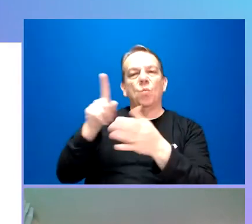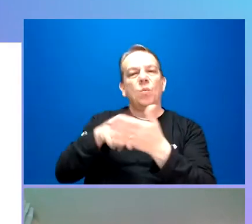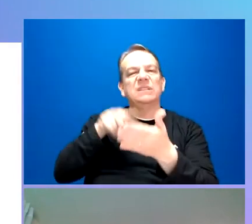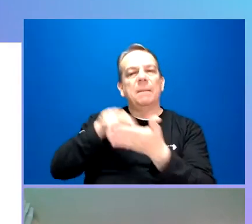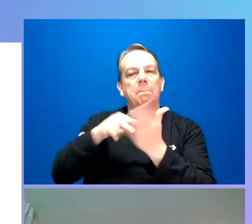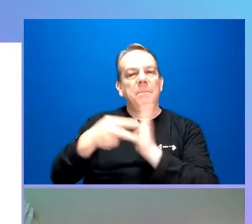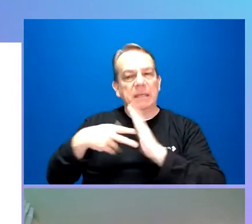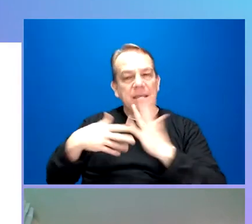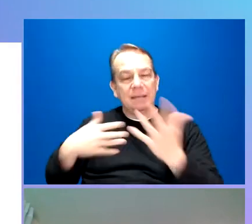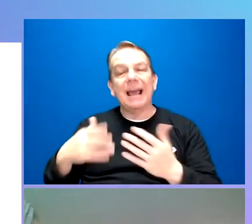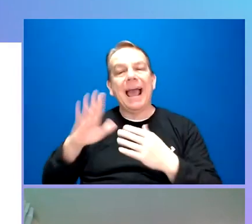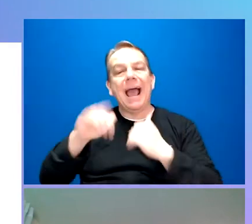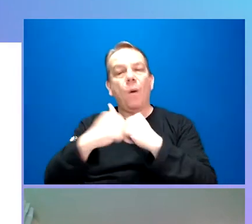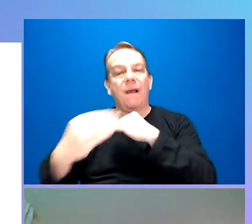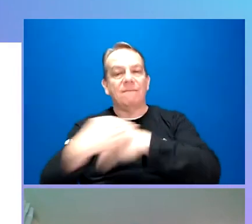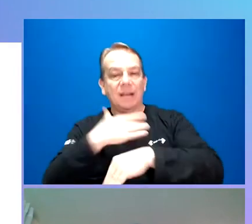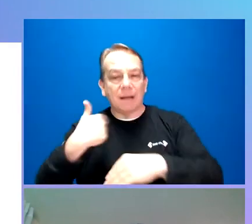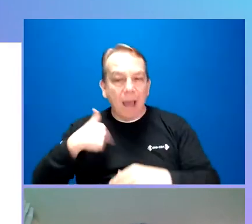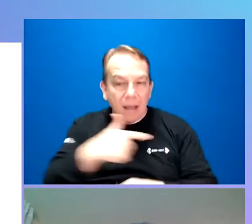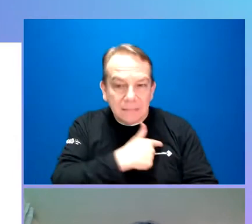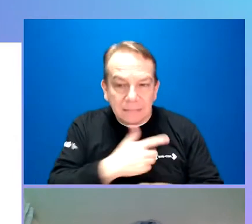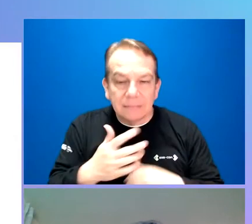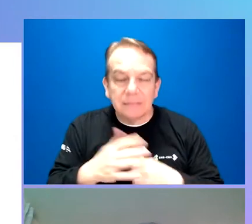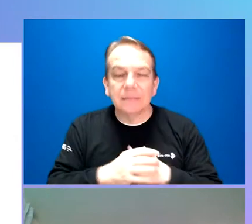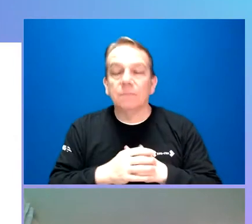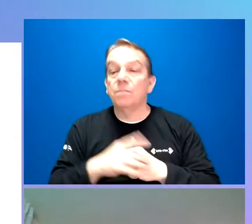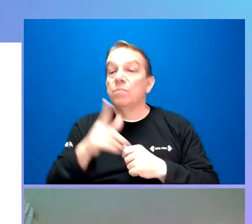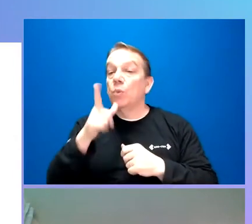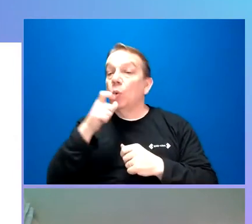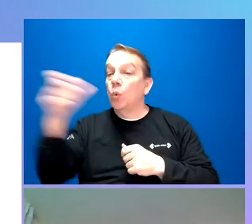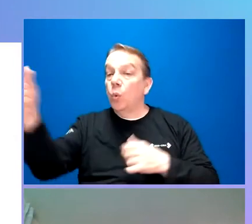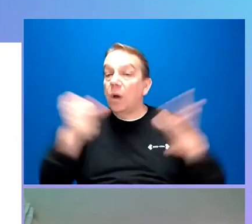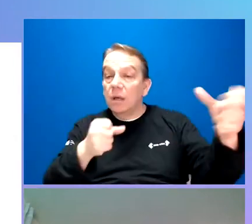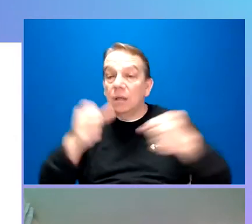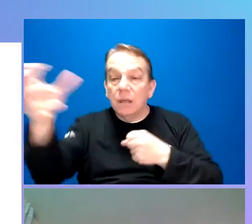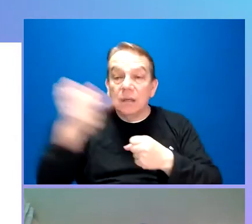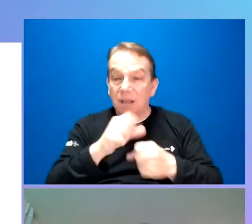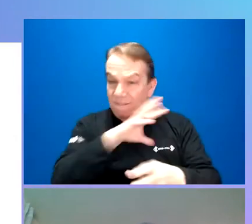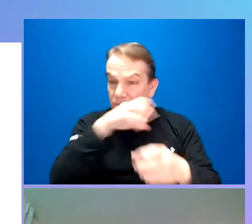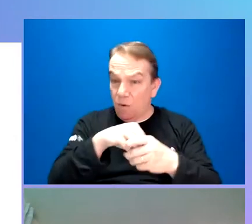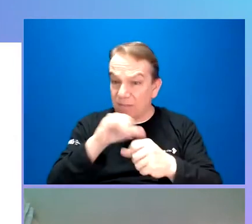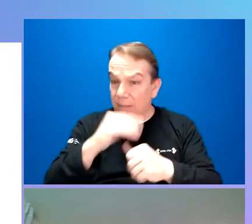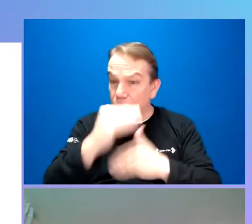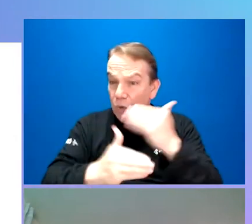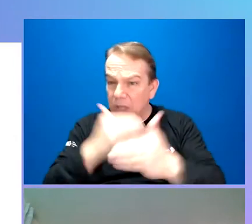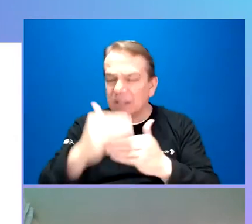Um who should be who should be involved in the process? Those